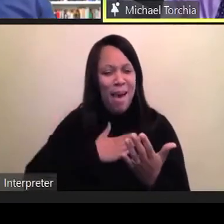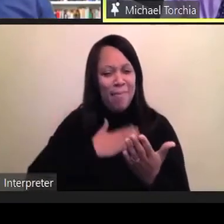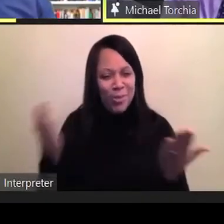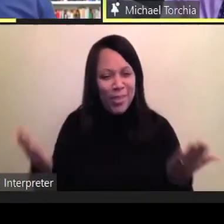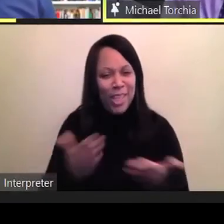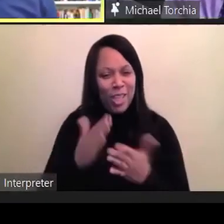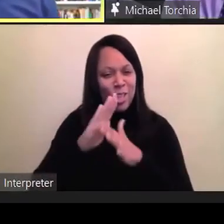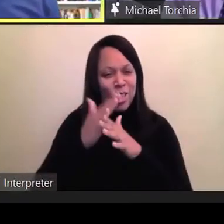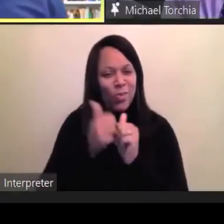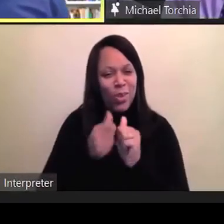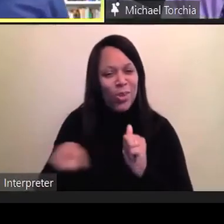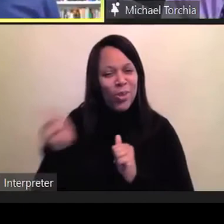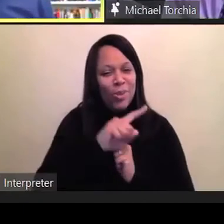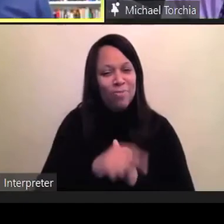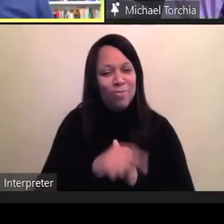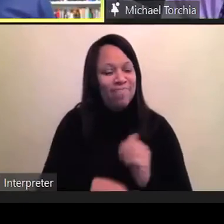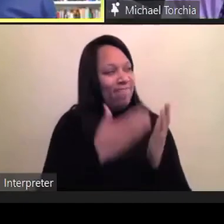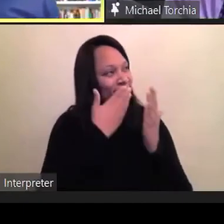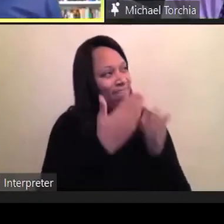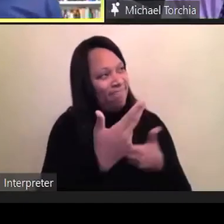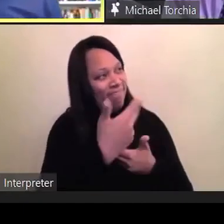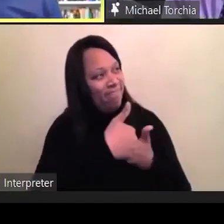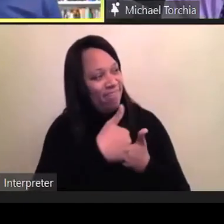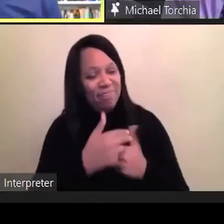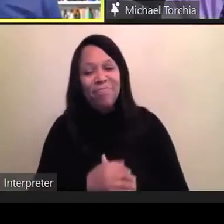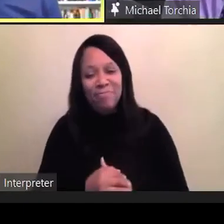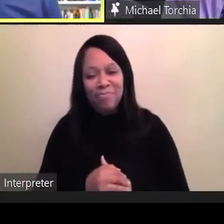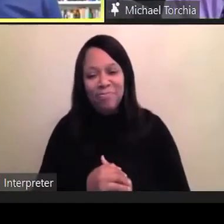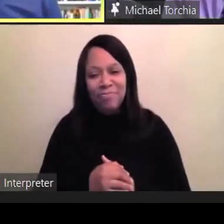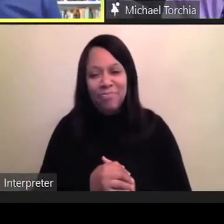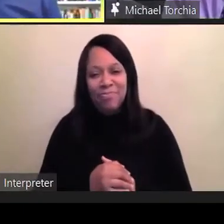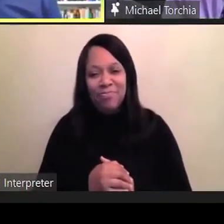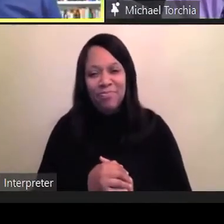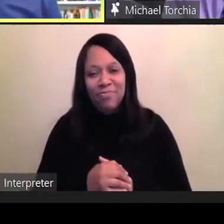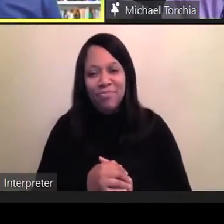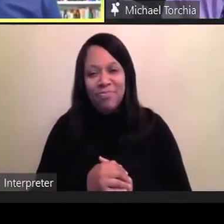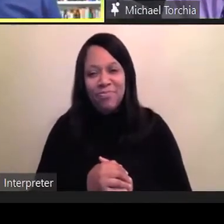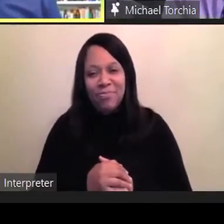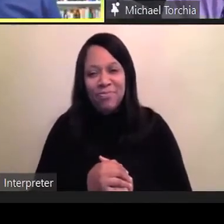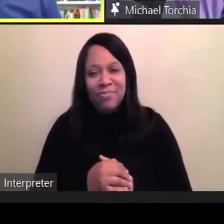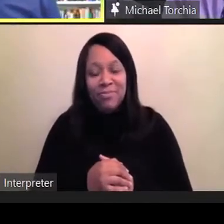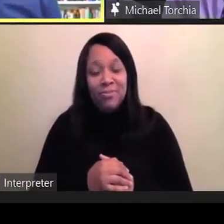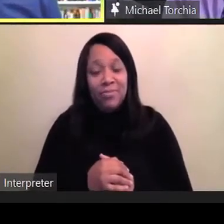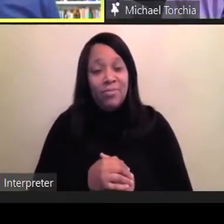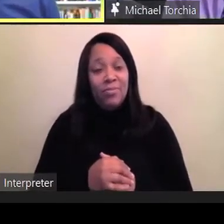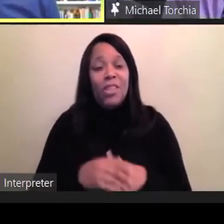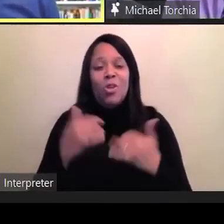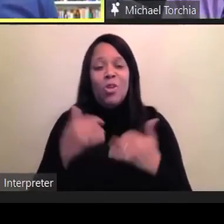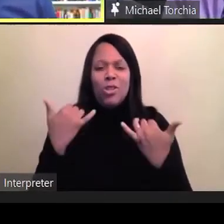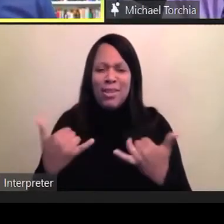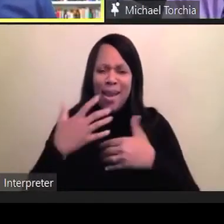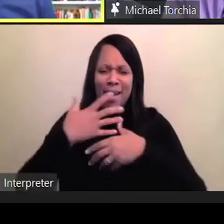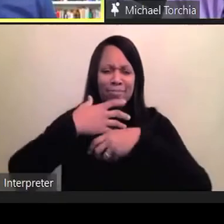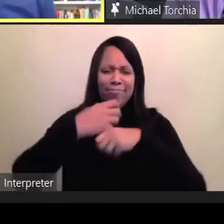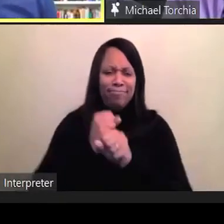It's great to have you with us here, Mike, presenting. So a little bit about today's presentation before we get started--